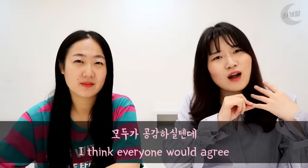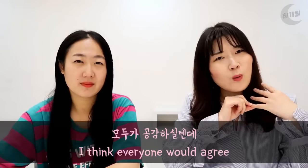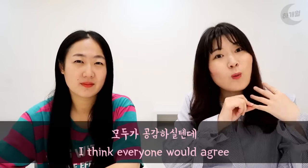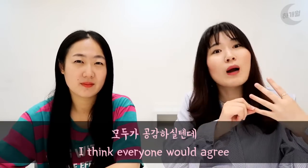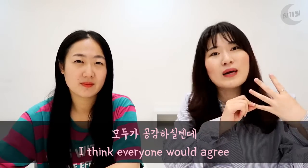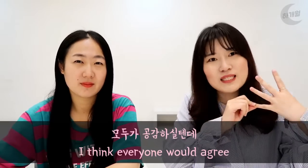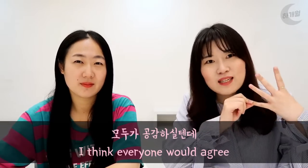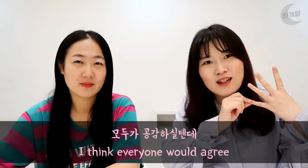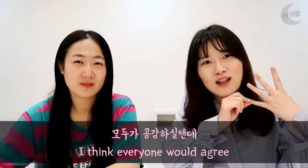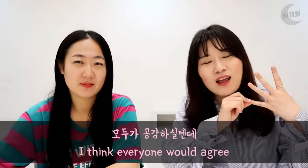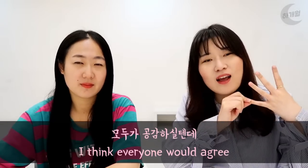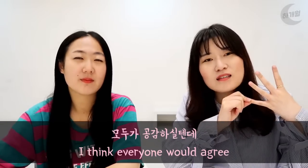I think everyone would agree